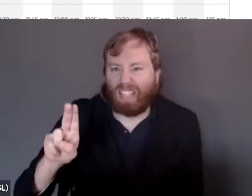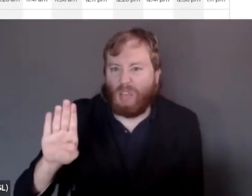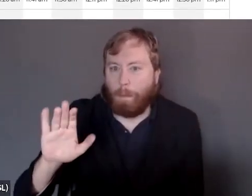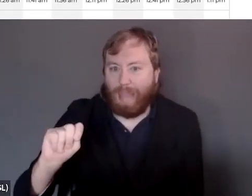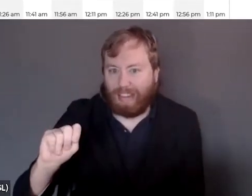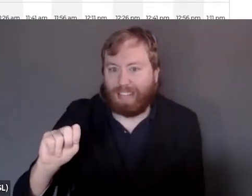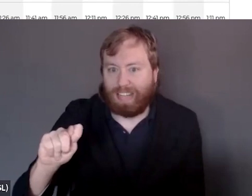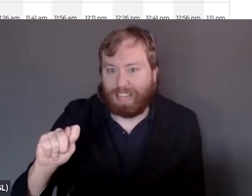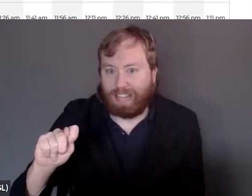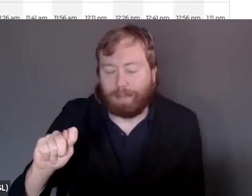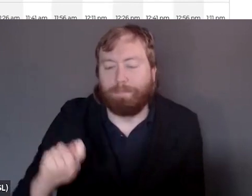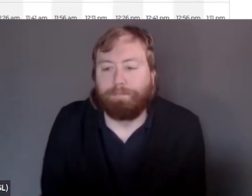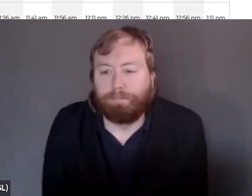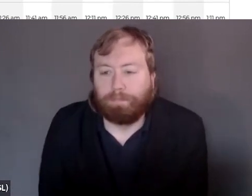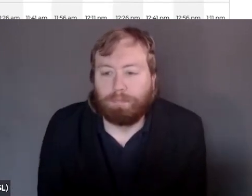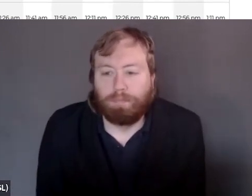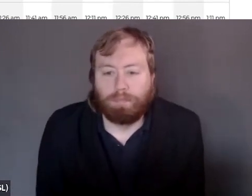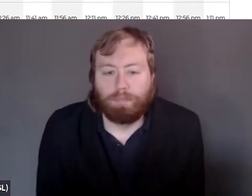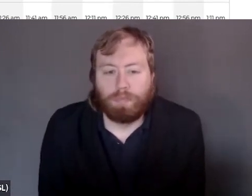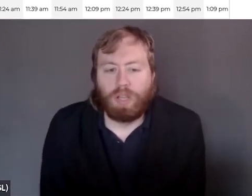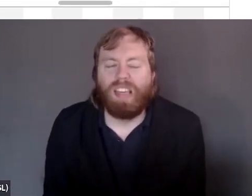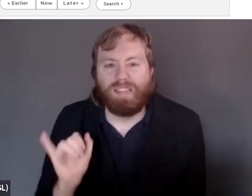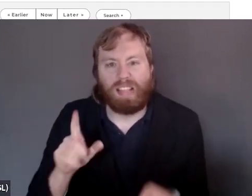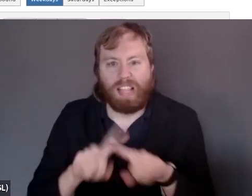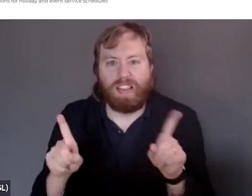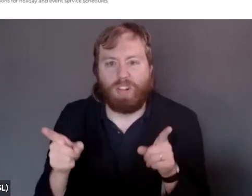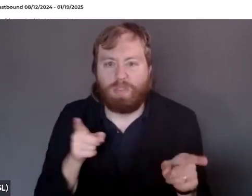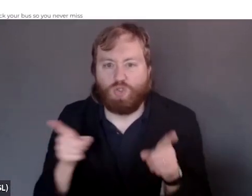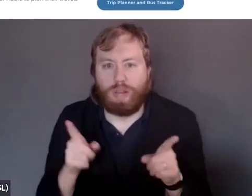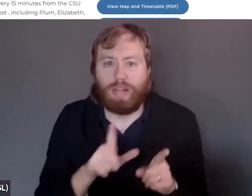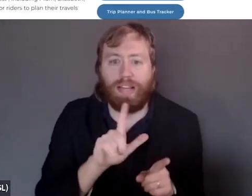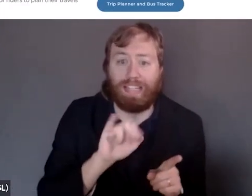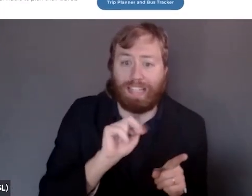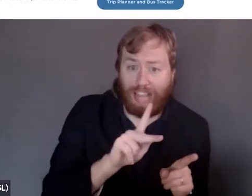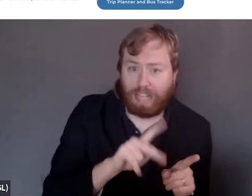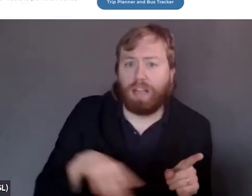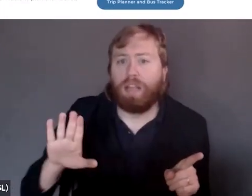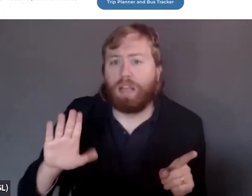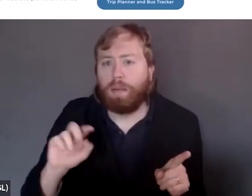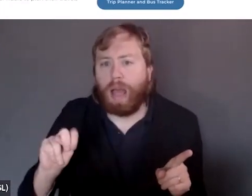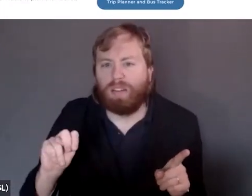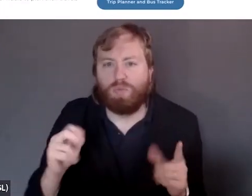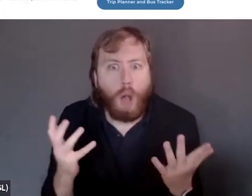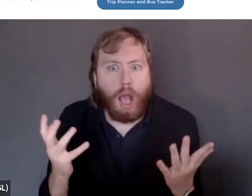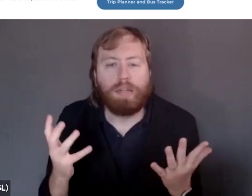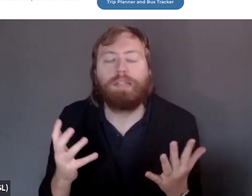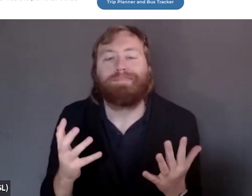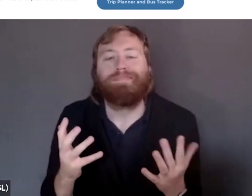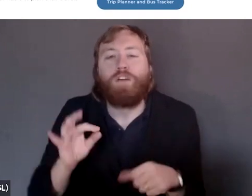That's the difference between links and buttons, is their functionality or their behavior. Now let's do some keyboard testing